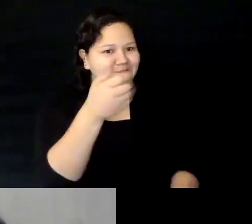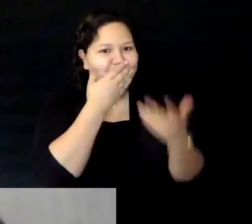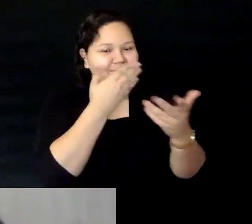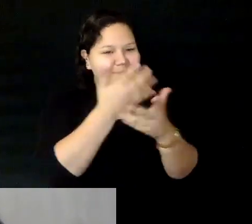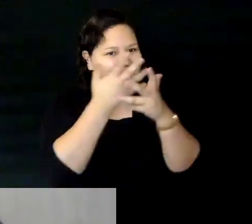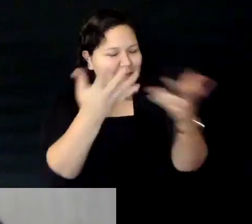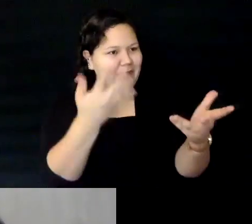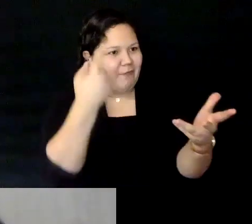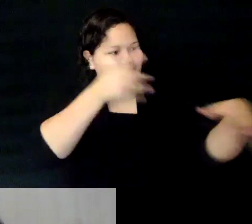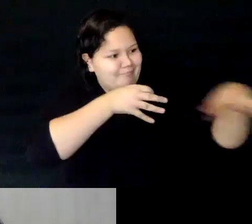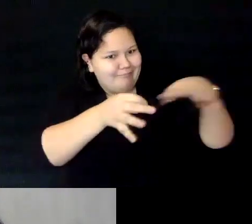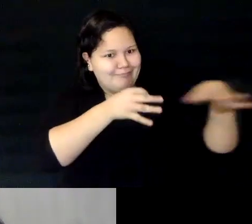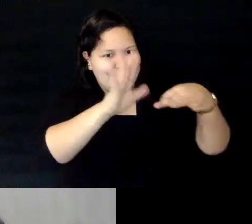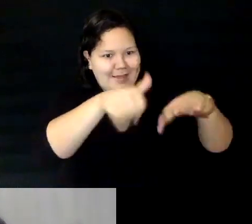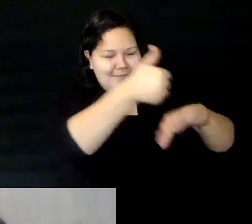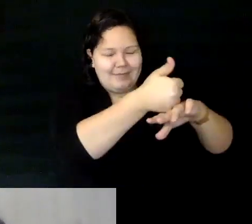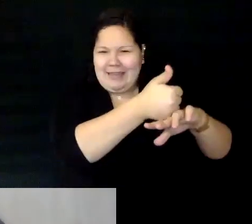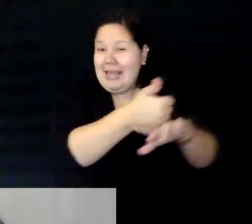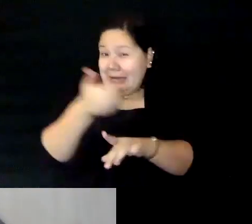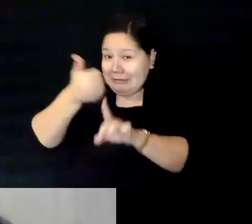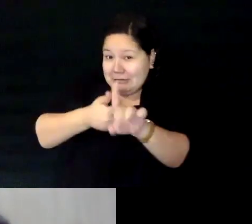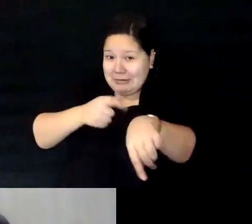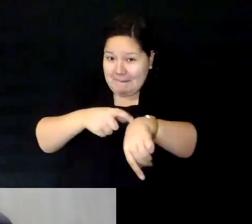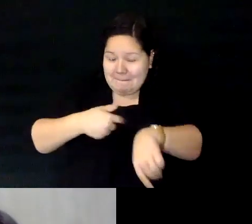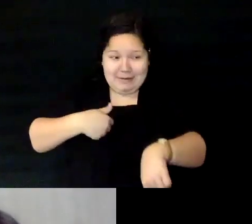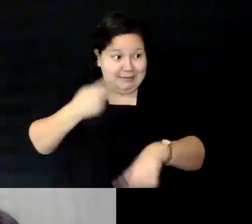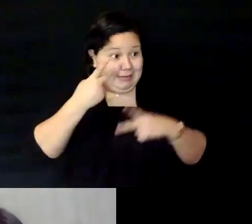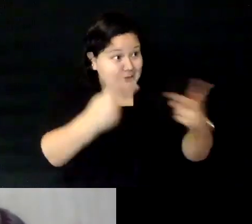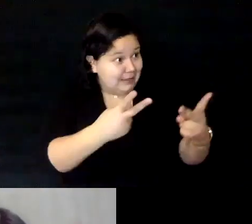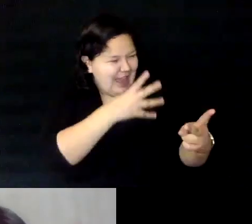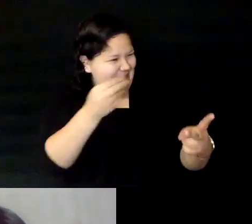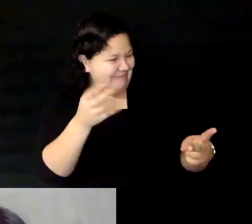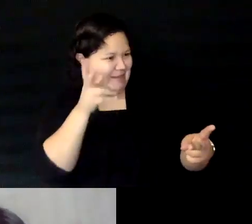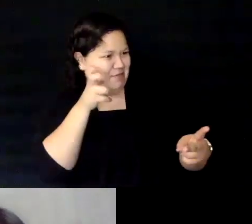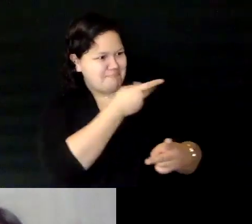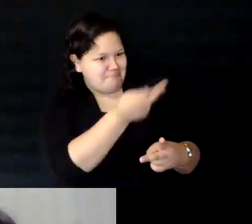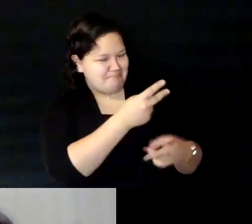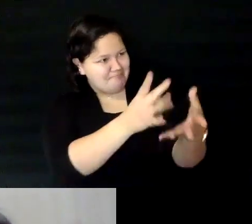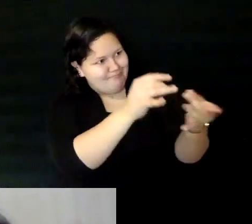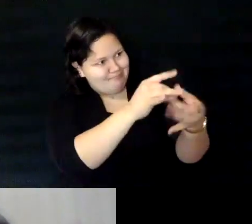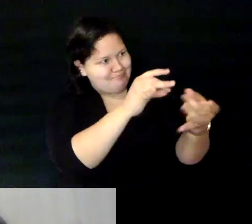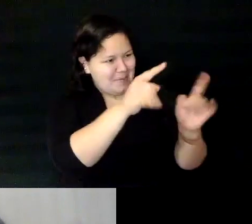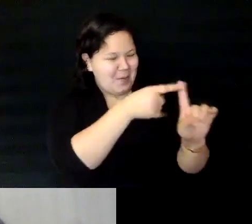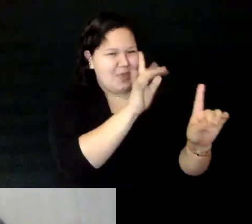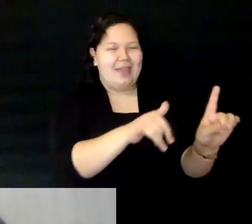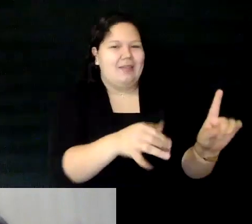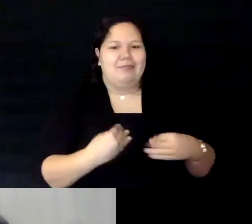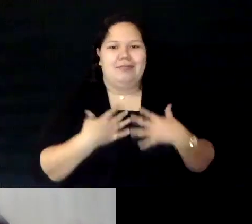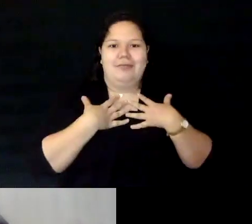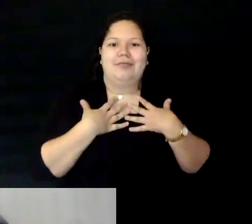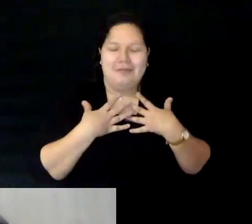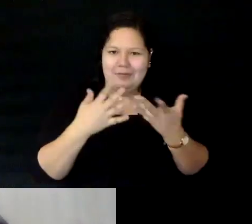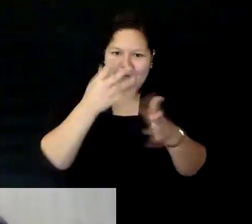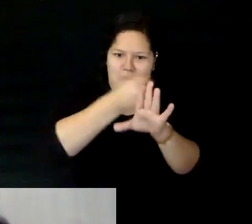time I see it, and every time I hear you speak about it, you know, the project gains, there's